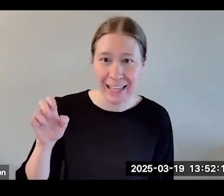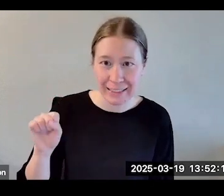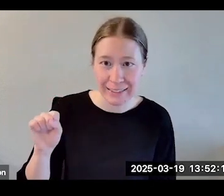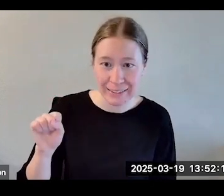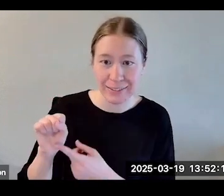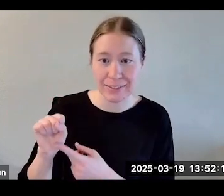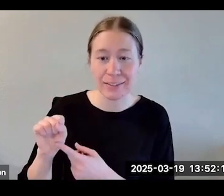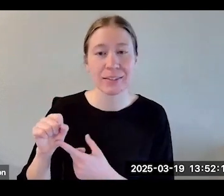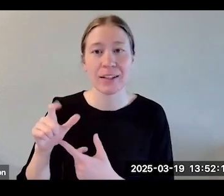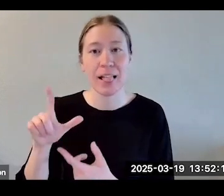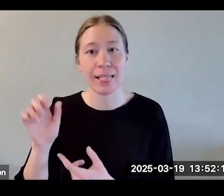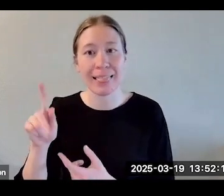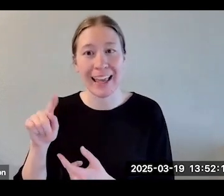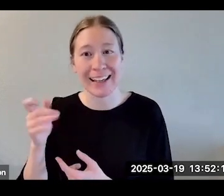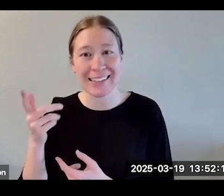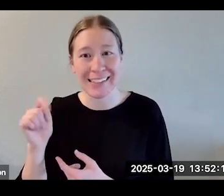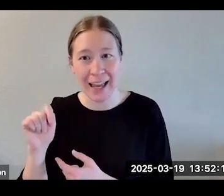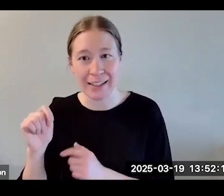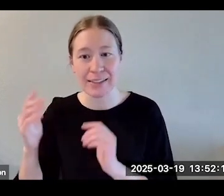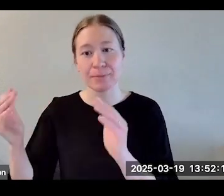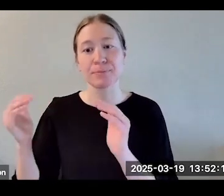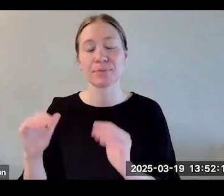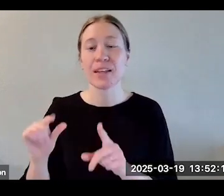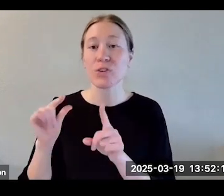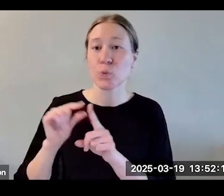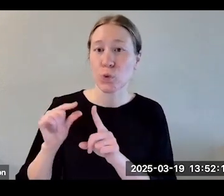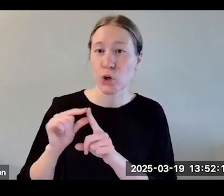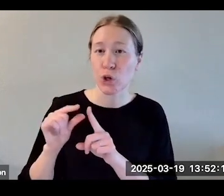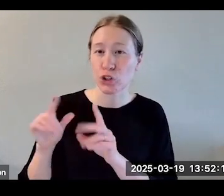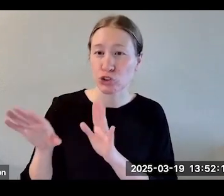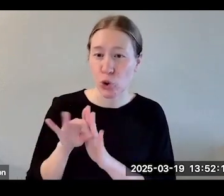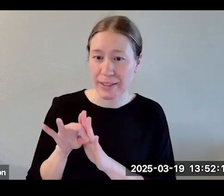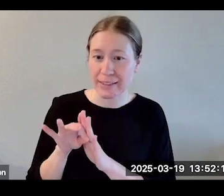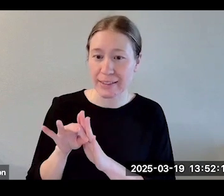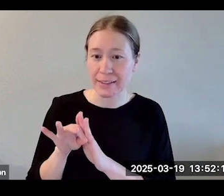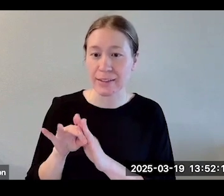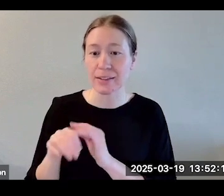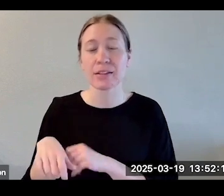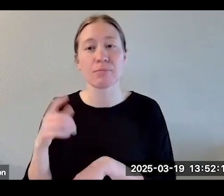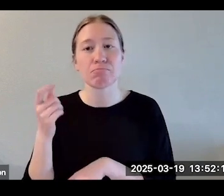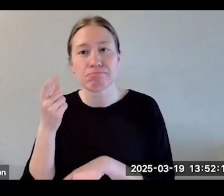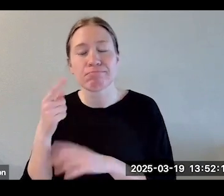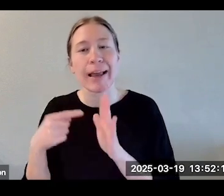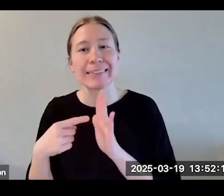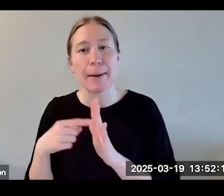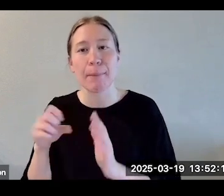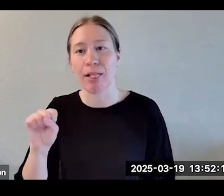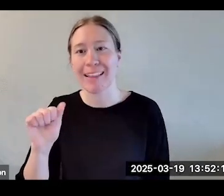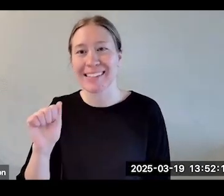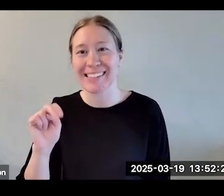around text and typography, for example, using sans serif font faces, and alt text.